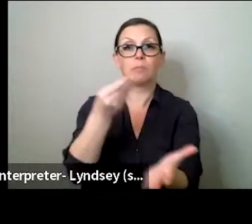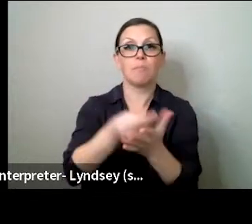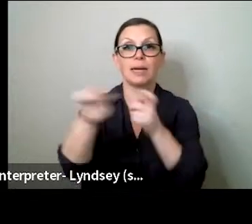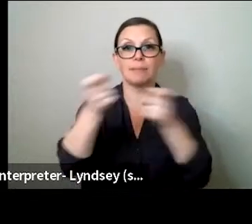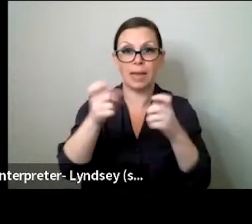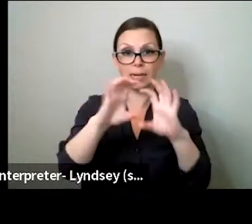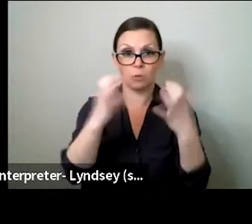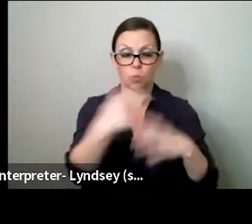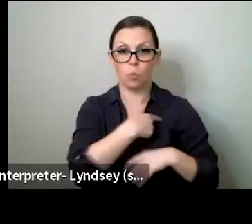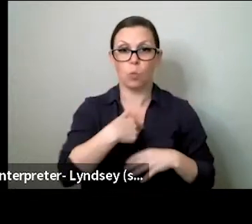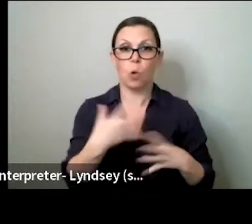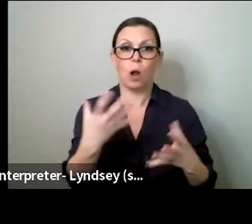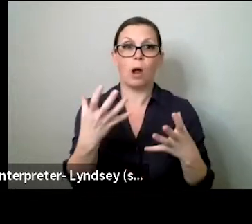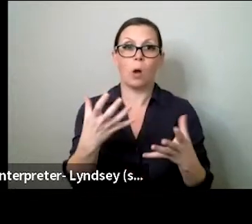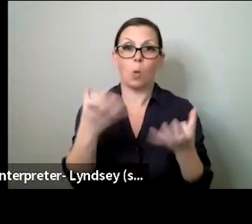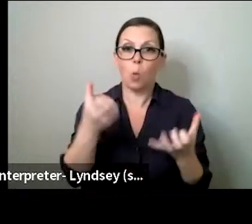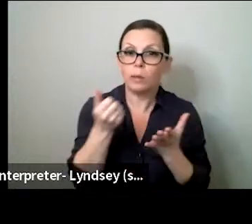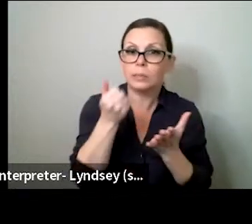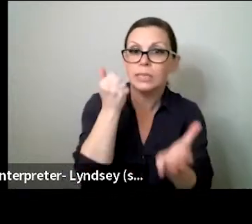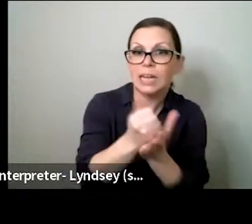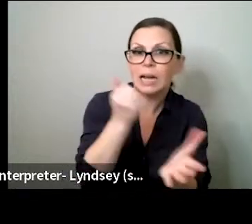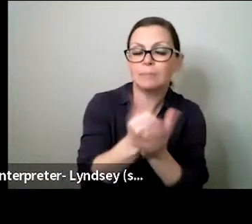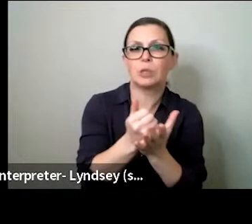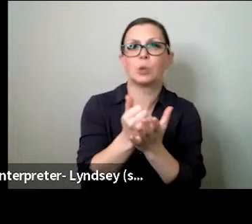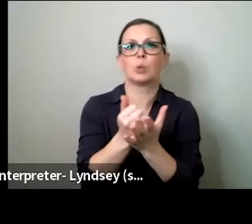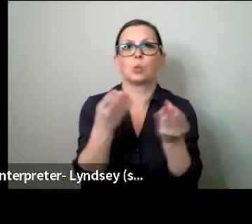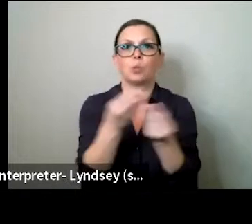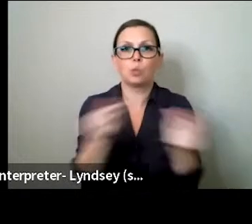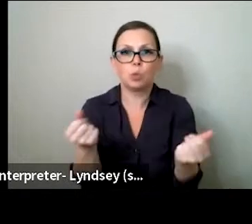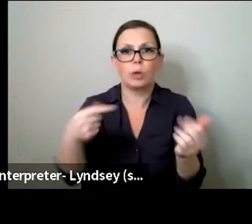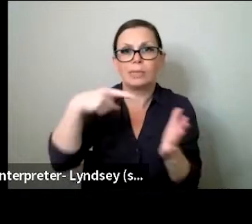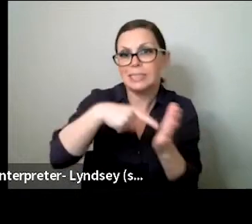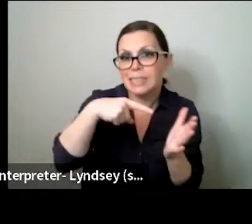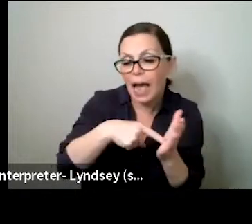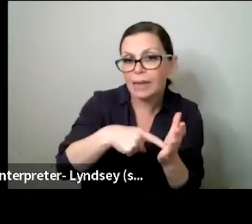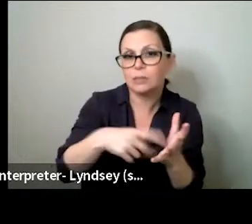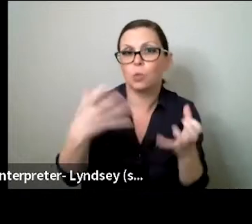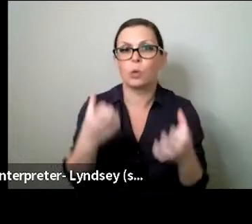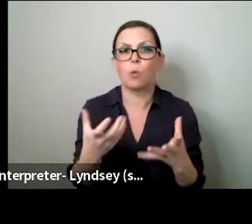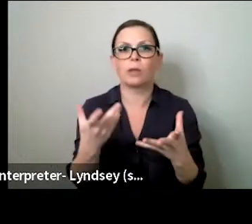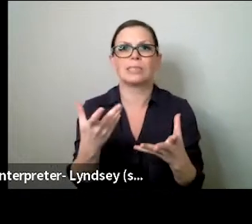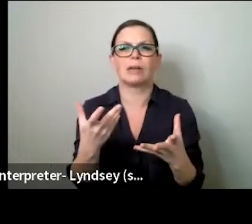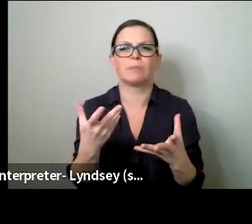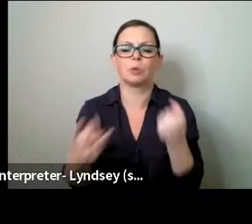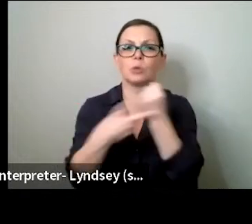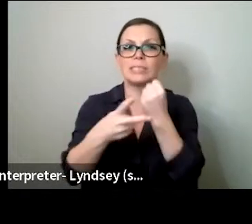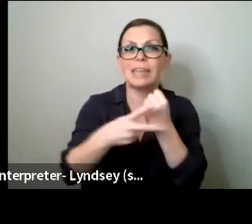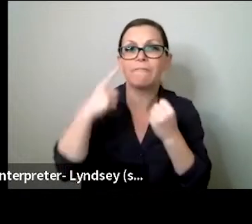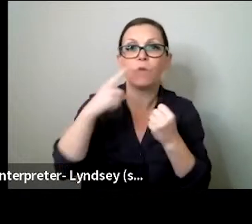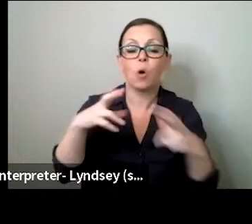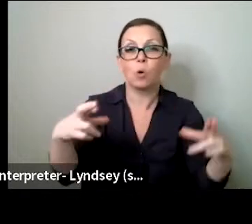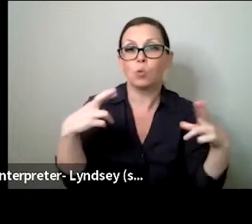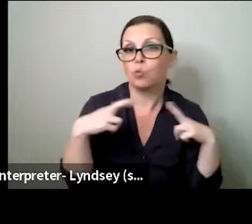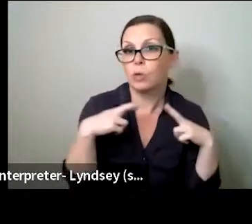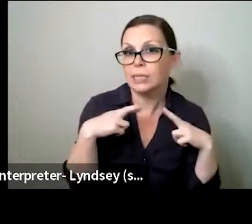you know, we want to help you get out of debt. We want to help you plan for retirement. We want you to get your finances in order